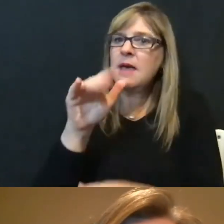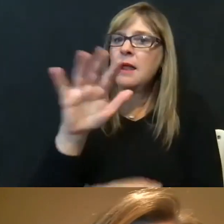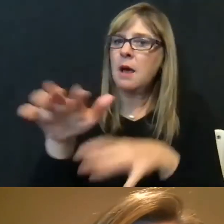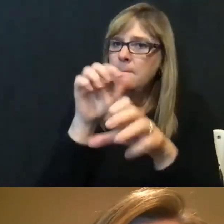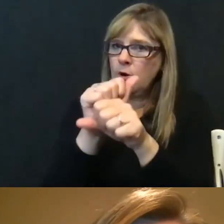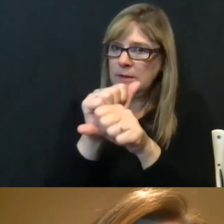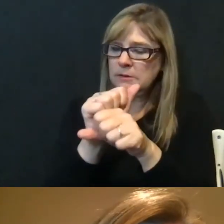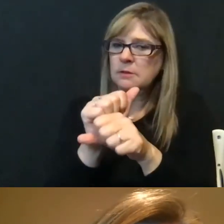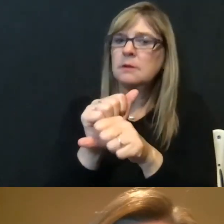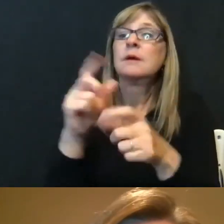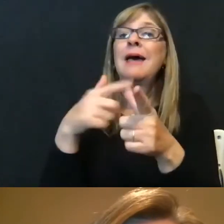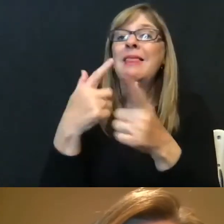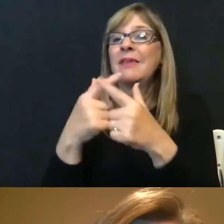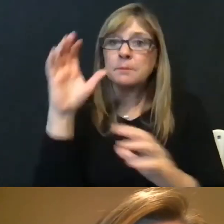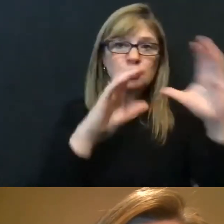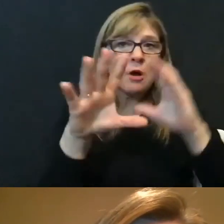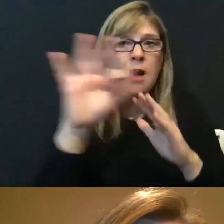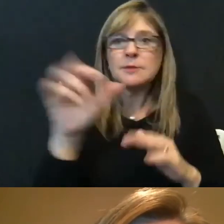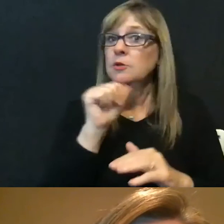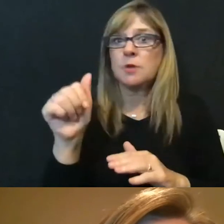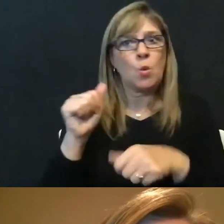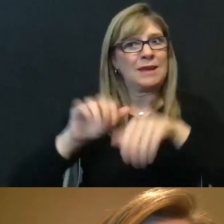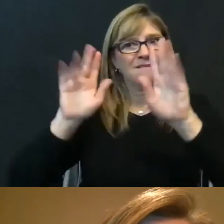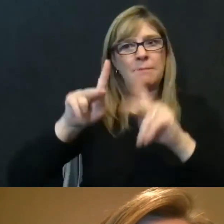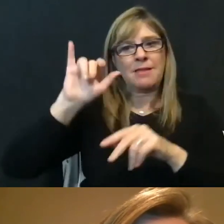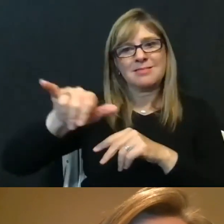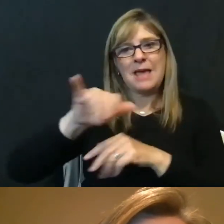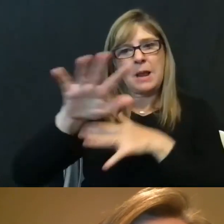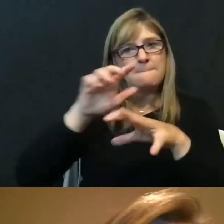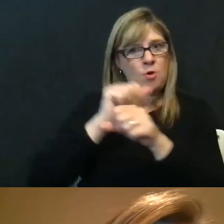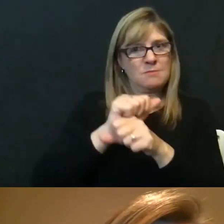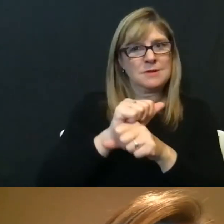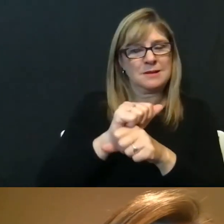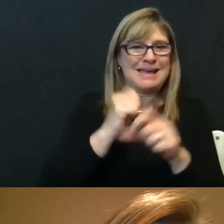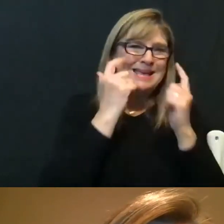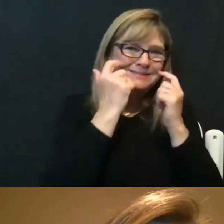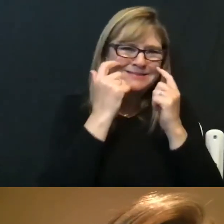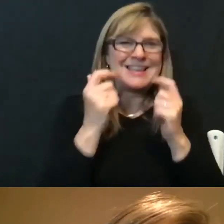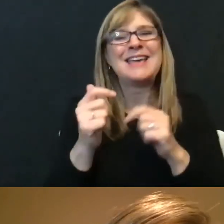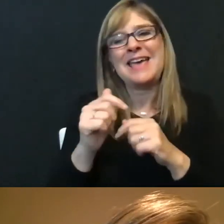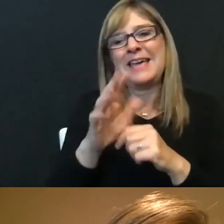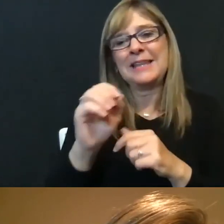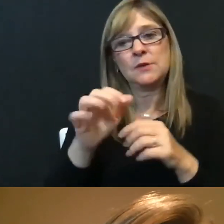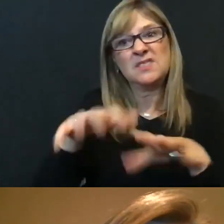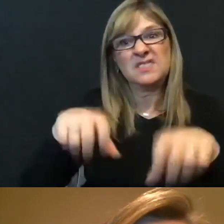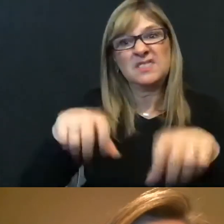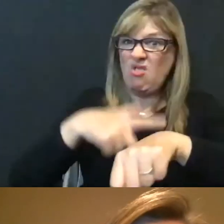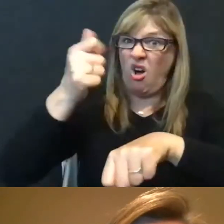and then pursue your option. I don't want you to give up that appointment and then realize it's gonna take even longer to get in to see somebody else. >> Yeah.